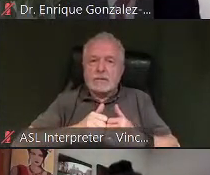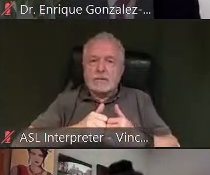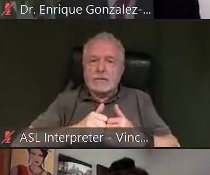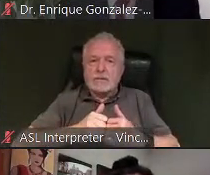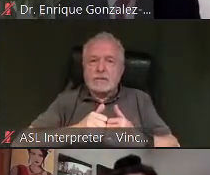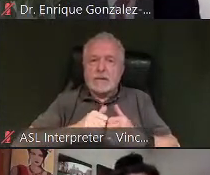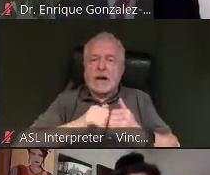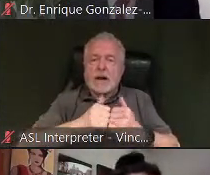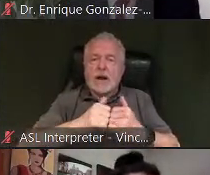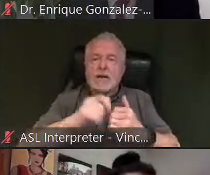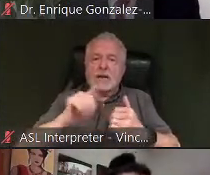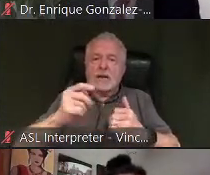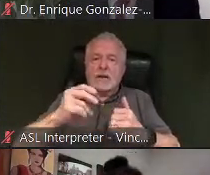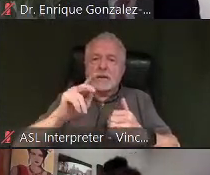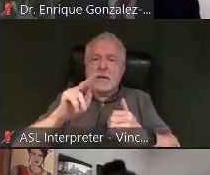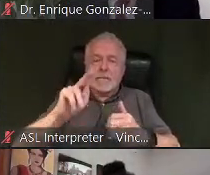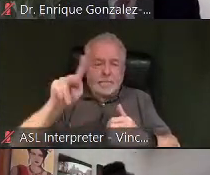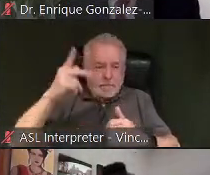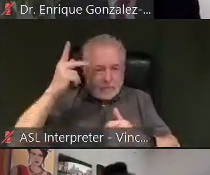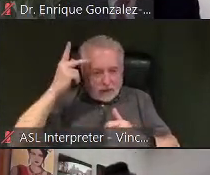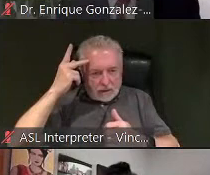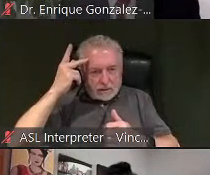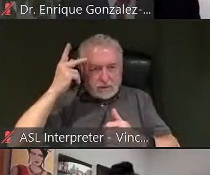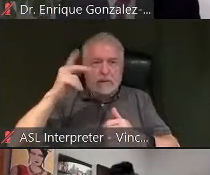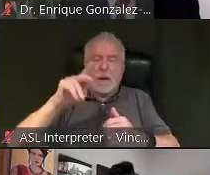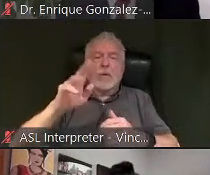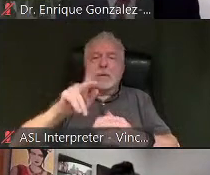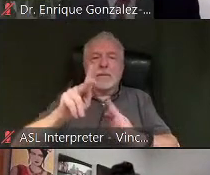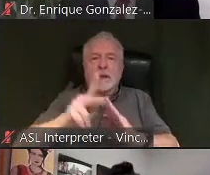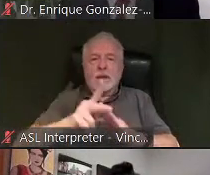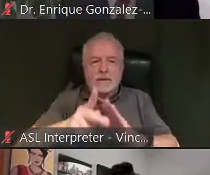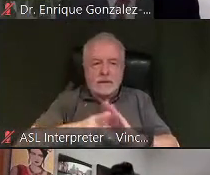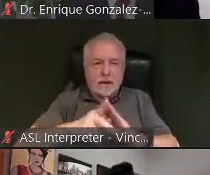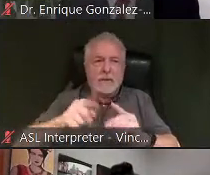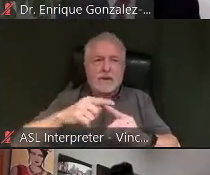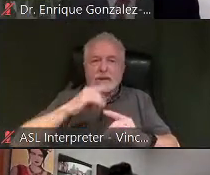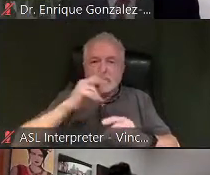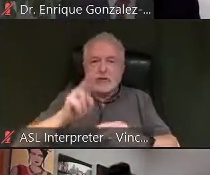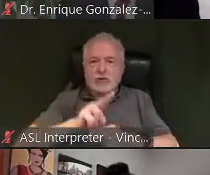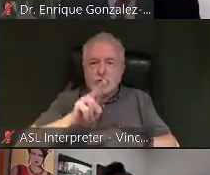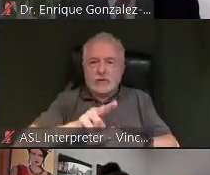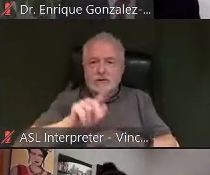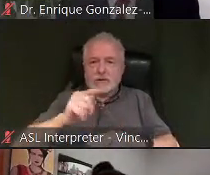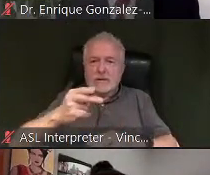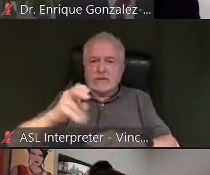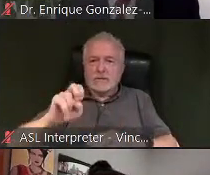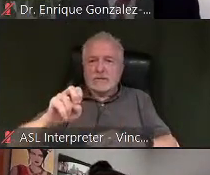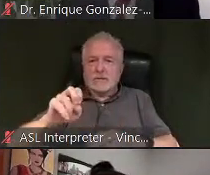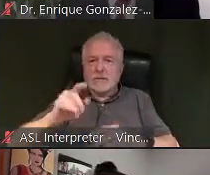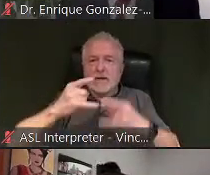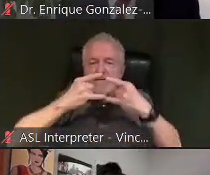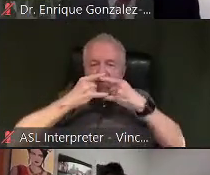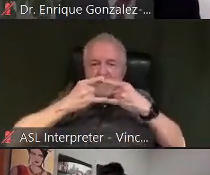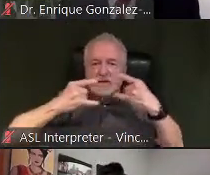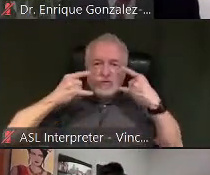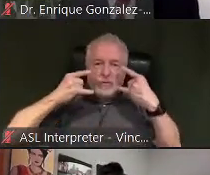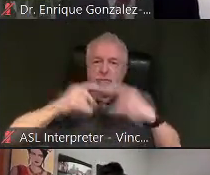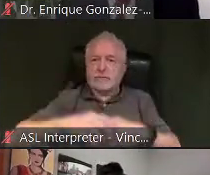How is the politics and the policy about kids using the face coverings?